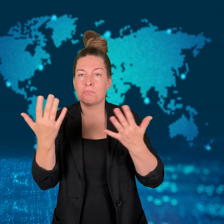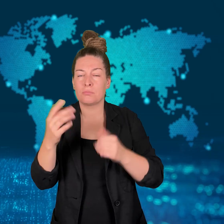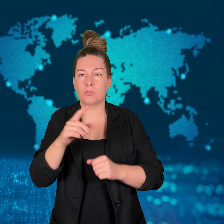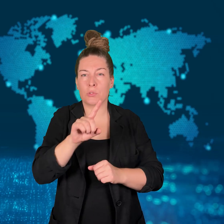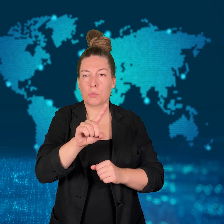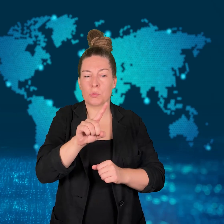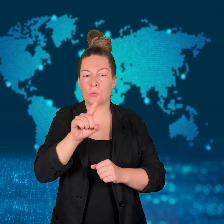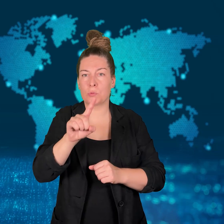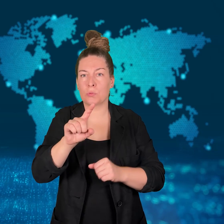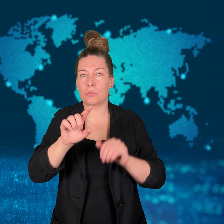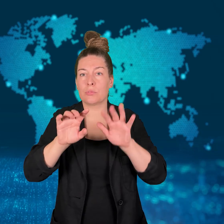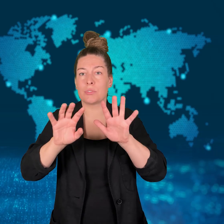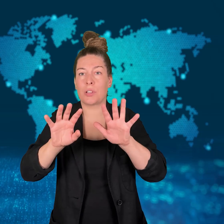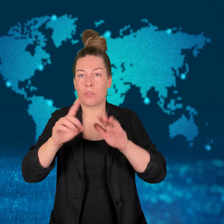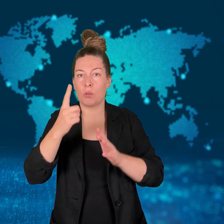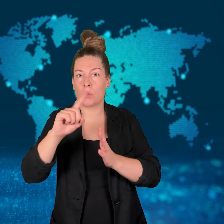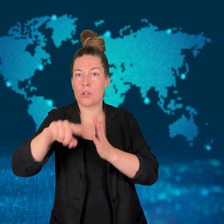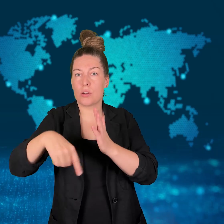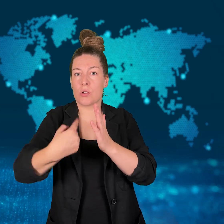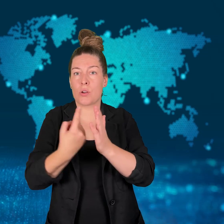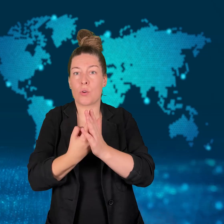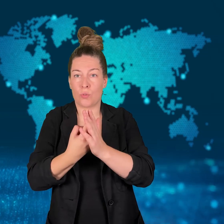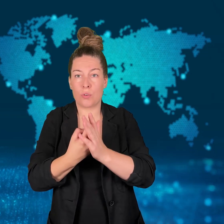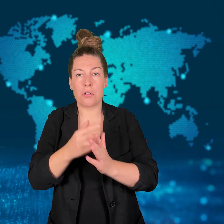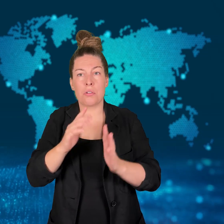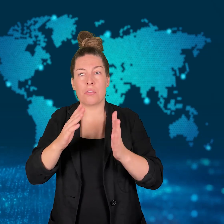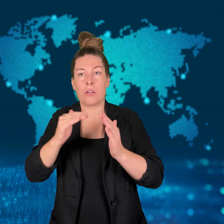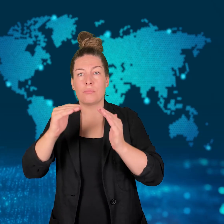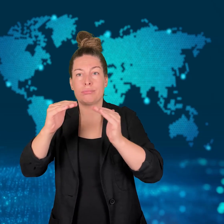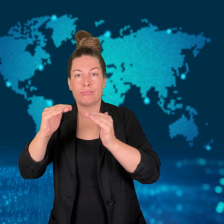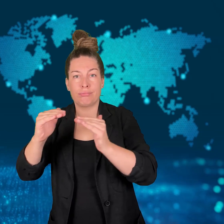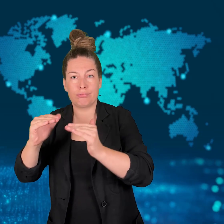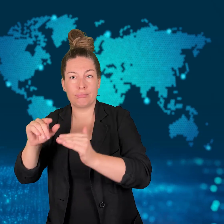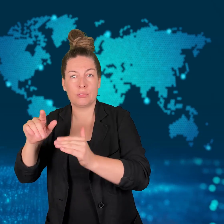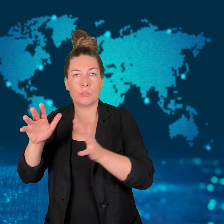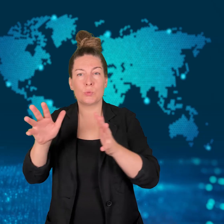a tropical depression brings wind speeds of around 40 KPH.